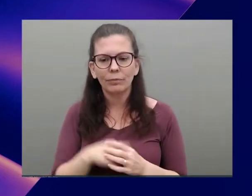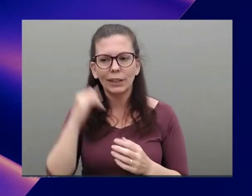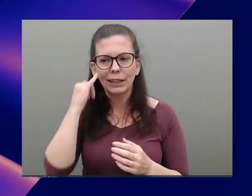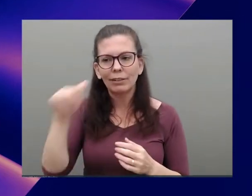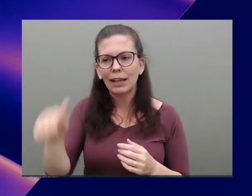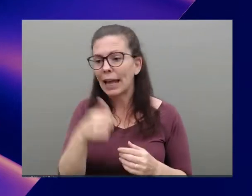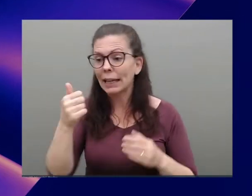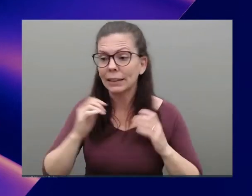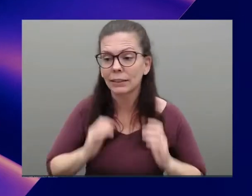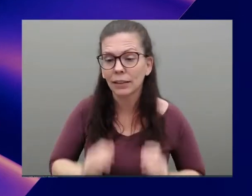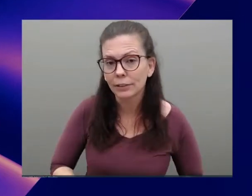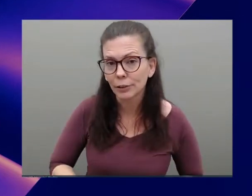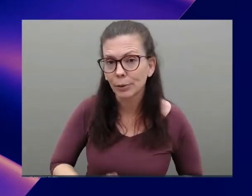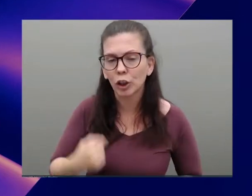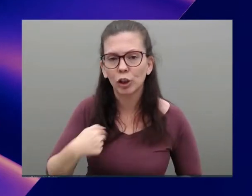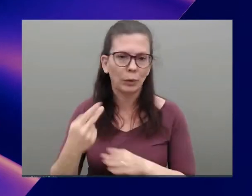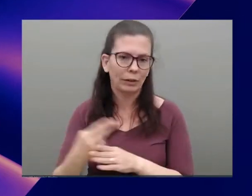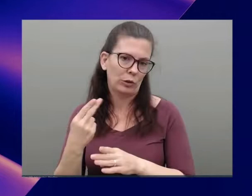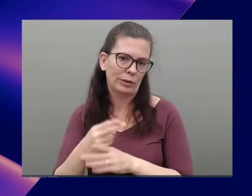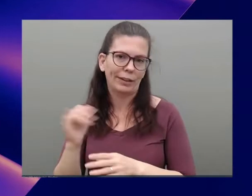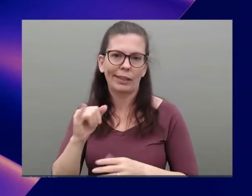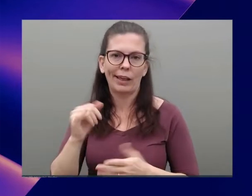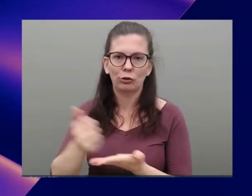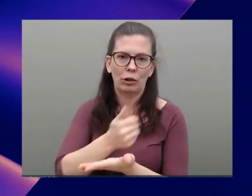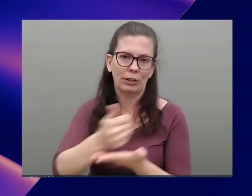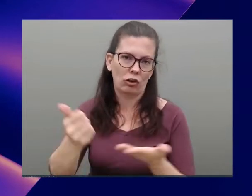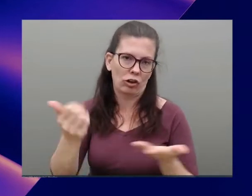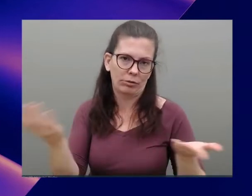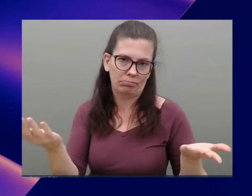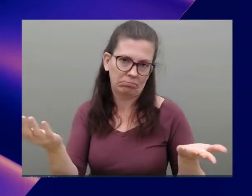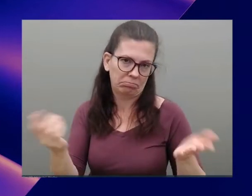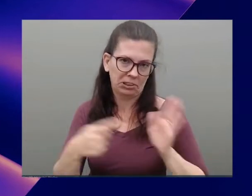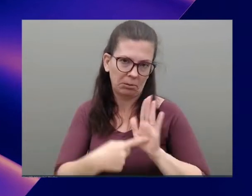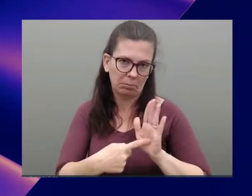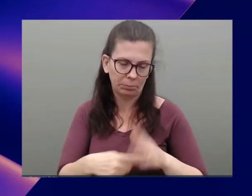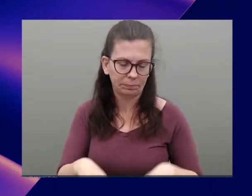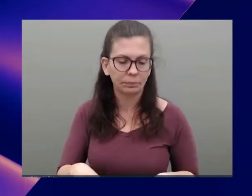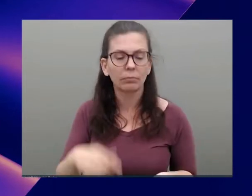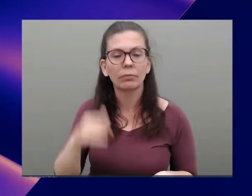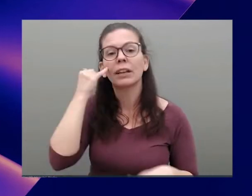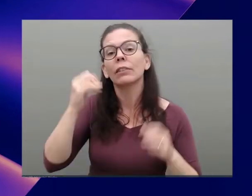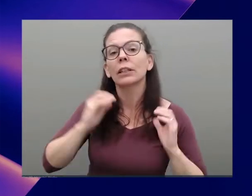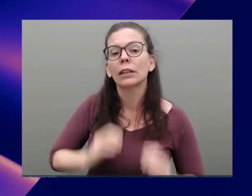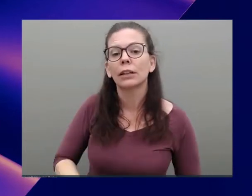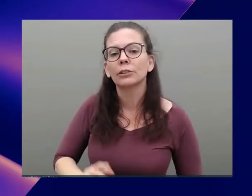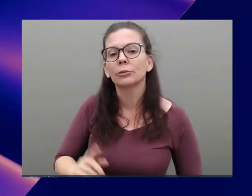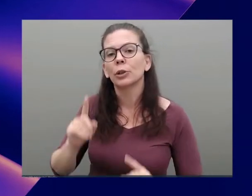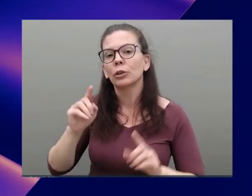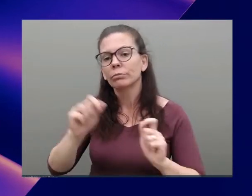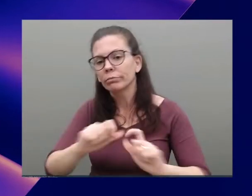we have been using like credit cards, right? If any customer is coming to their website, they're using the credit card,